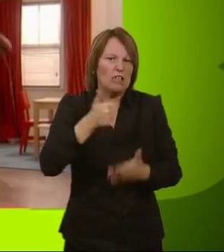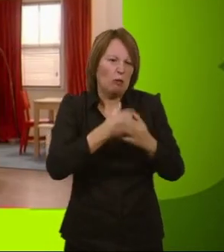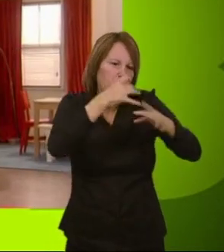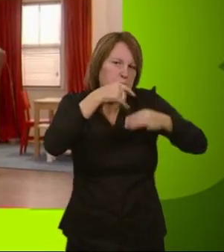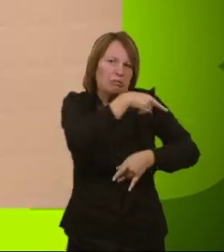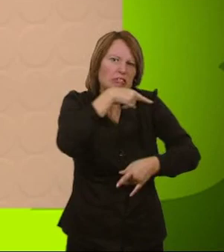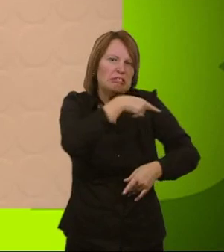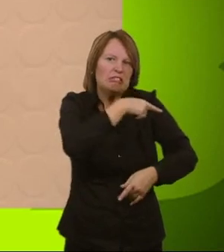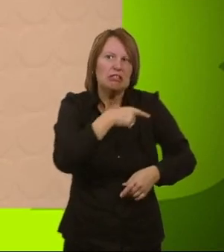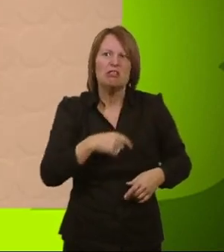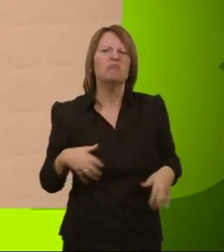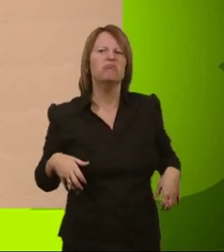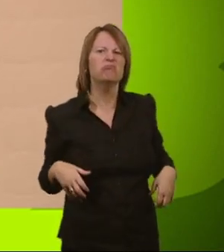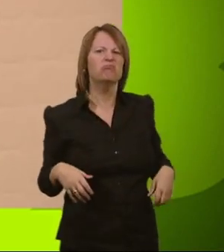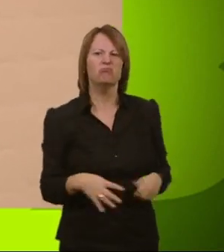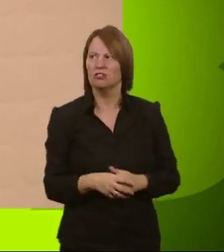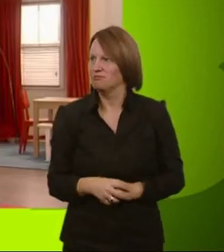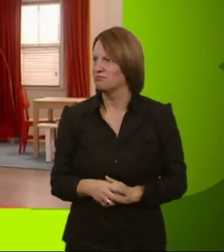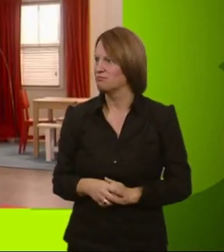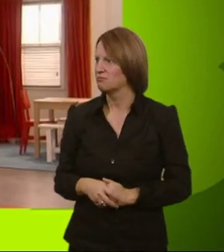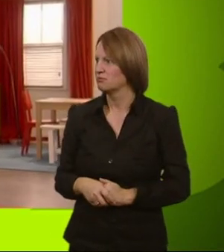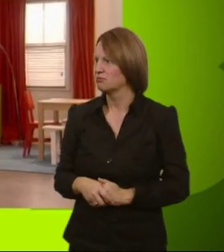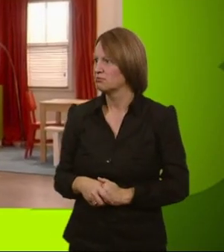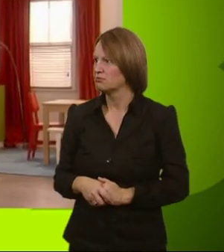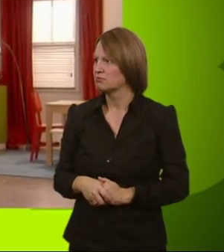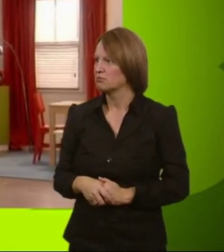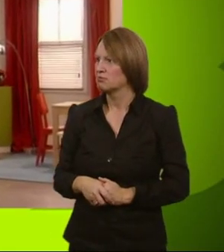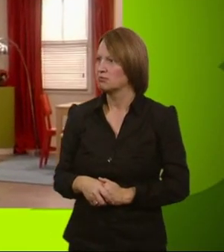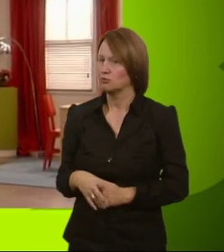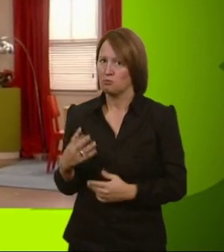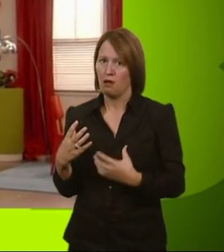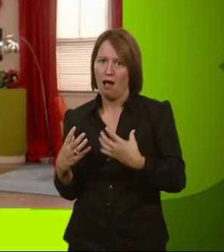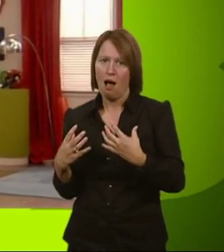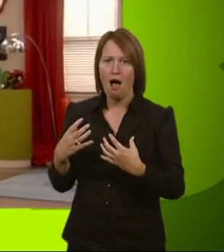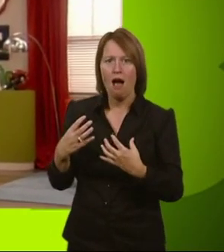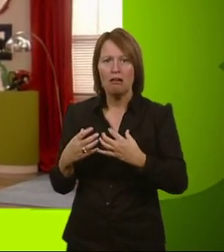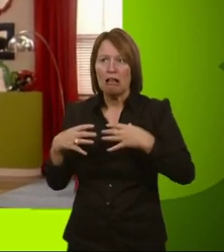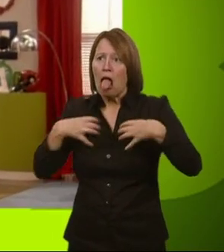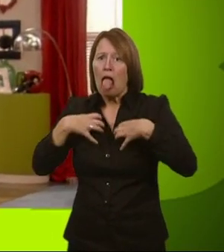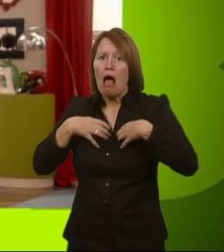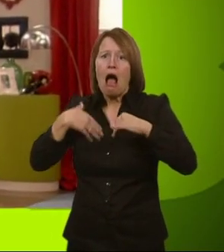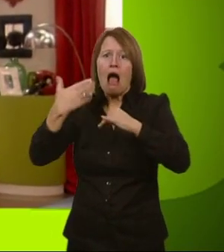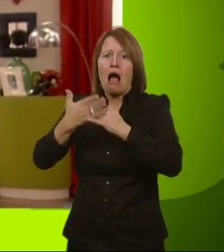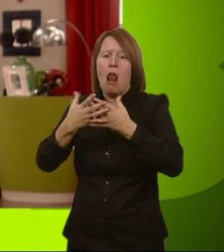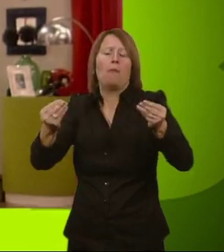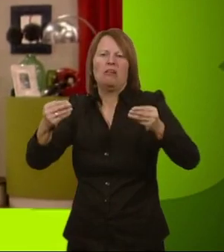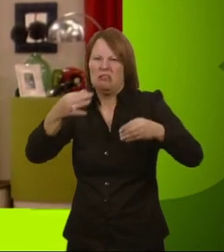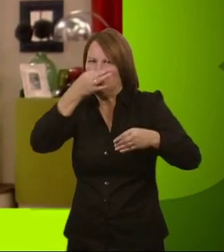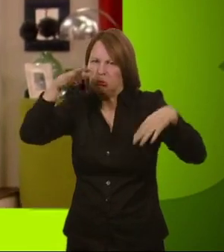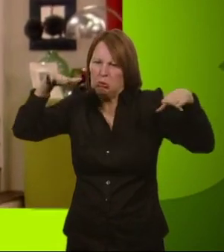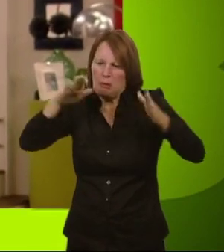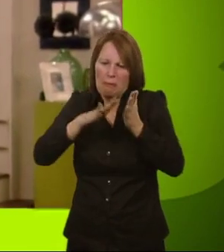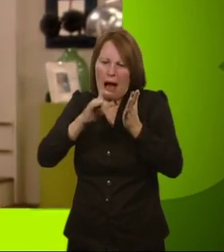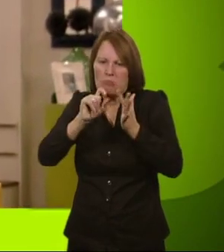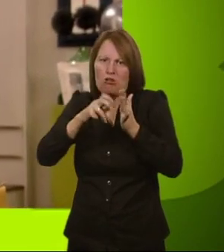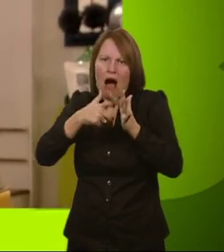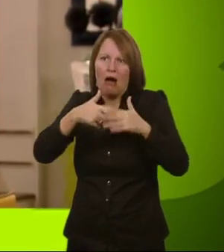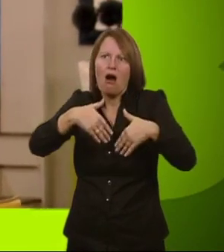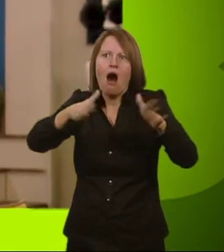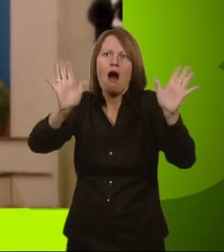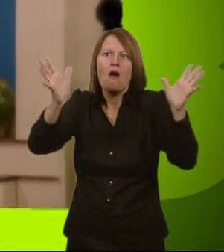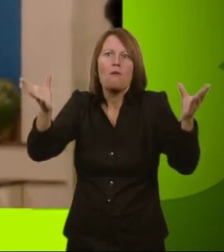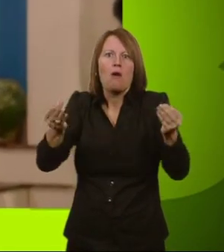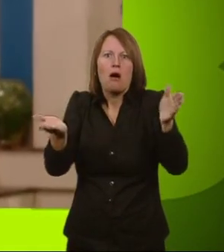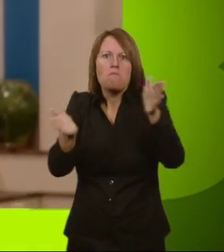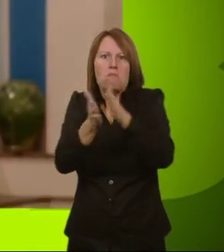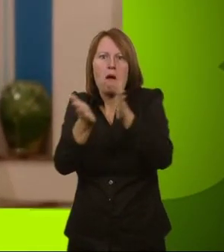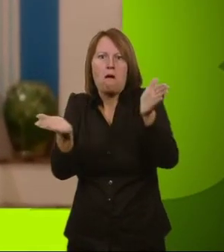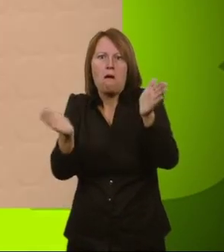pipes and that's how two bears and a cowardly man ended the curse of stinky m Frank